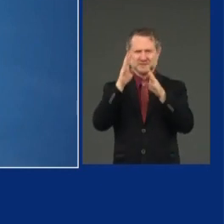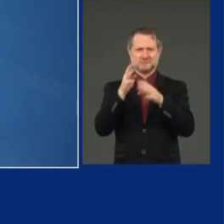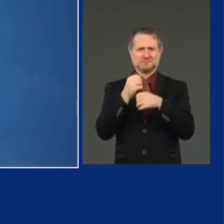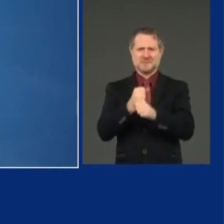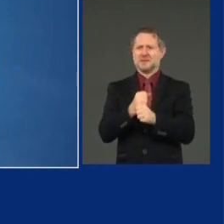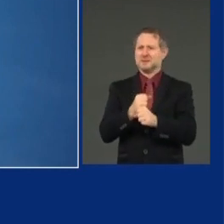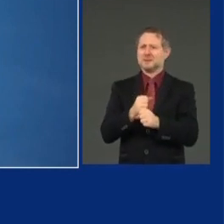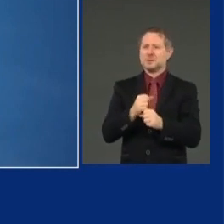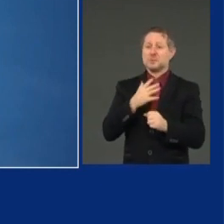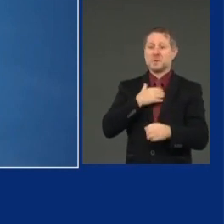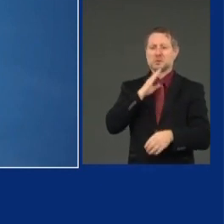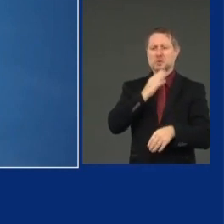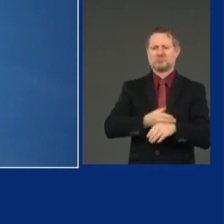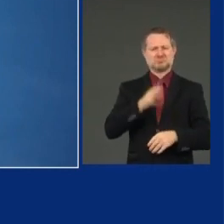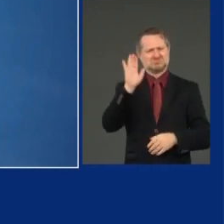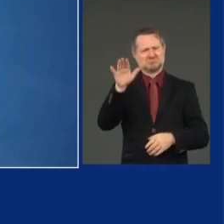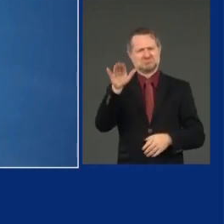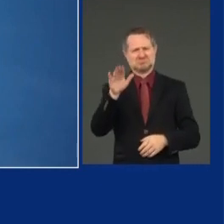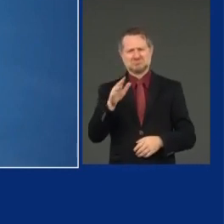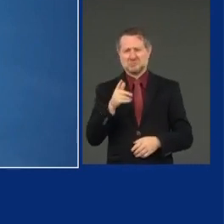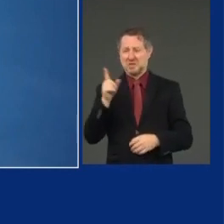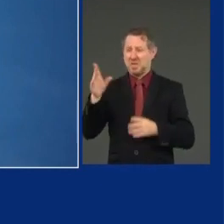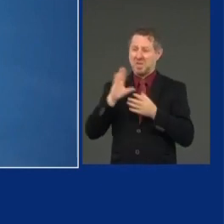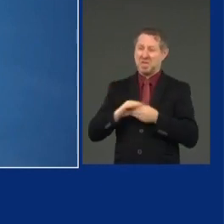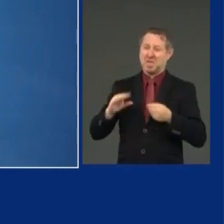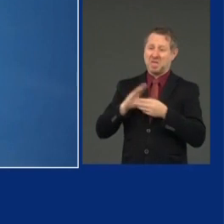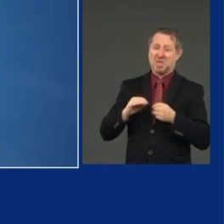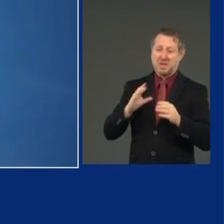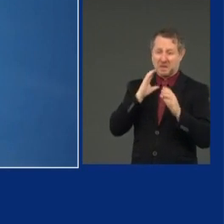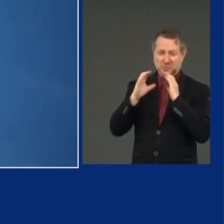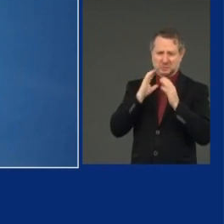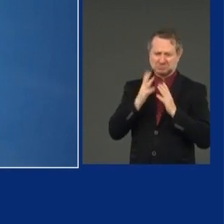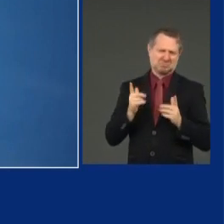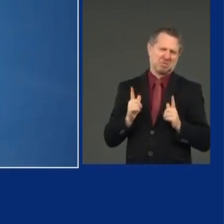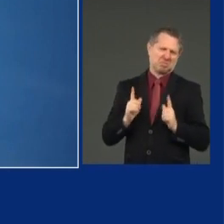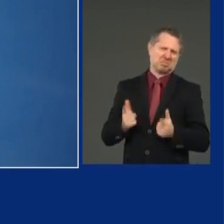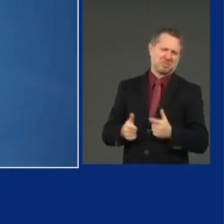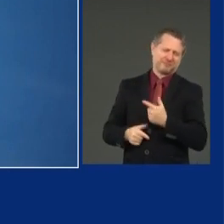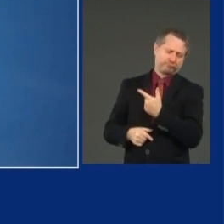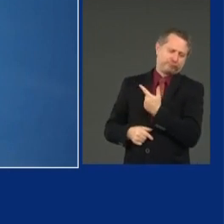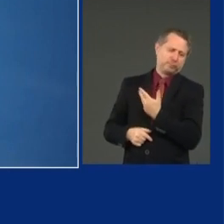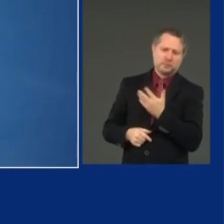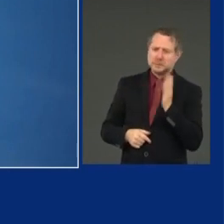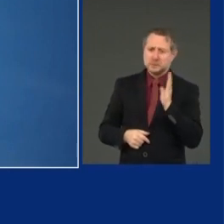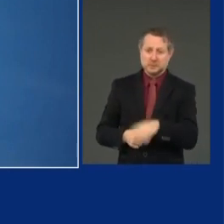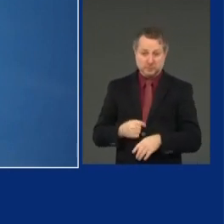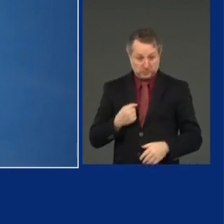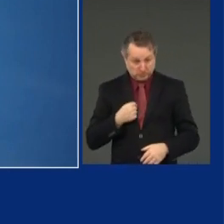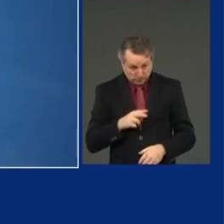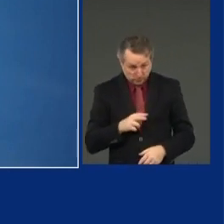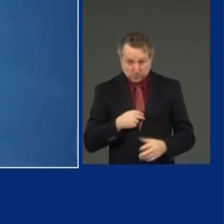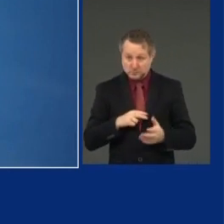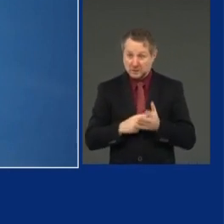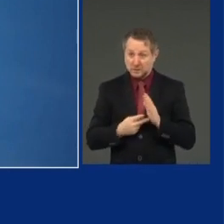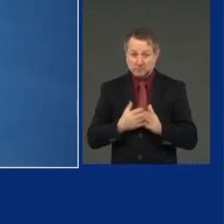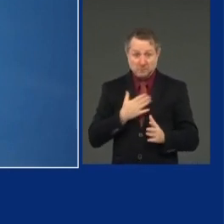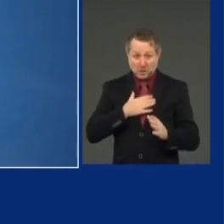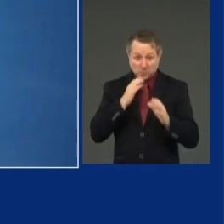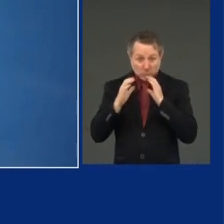THAN I WAS COMMUNICATING THE MESSAGE OF WEAR A MASK, BECAUSE MY DAUGHTERS WERE QUICK TO POINT